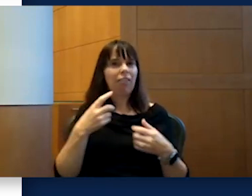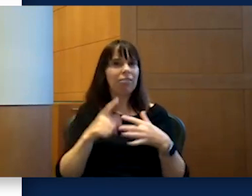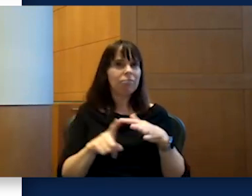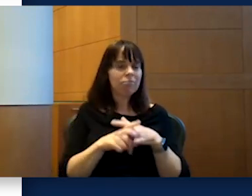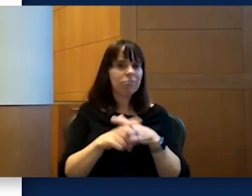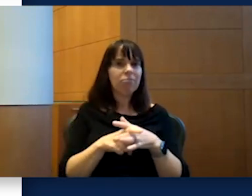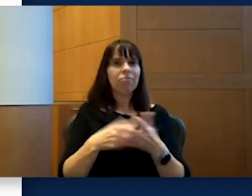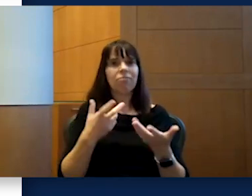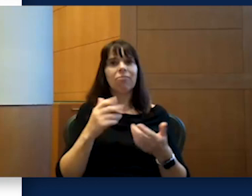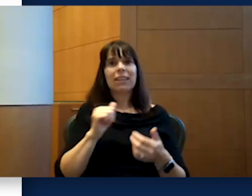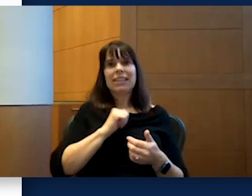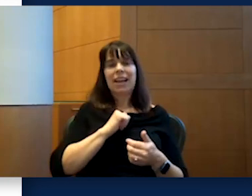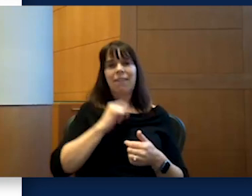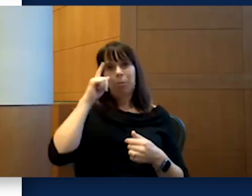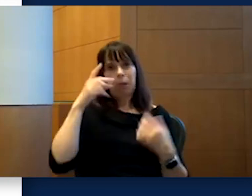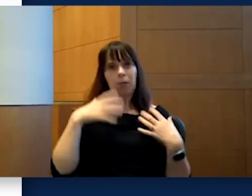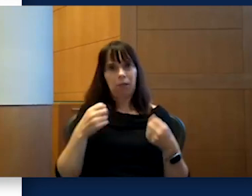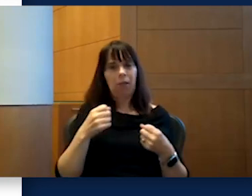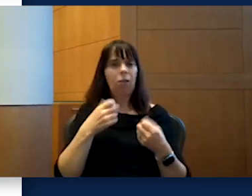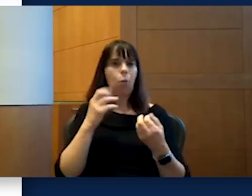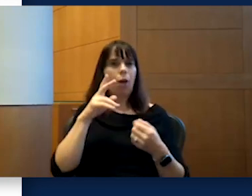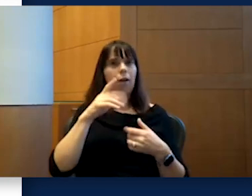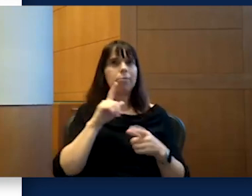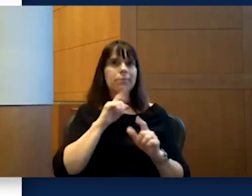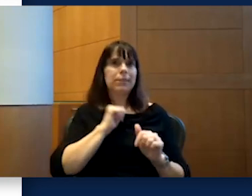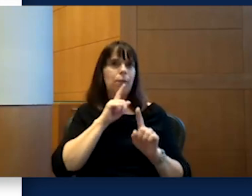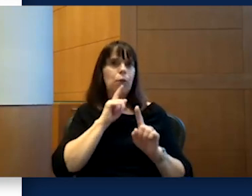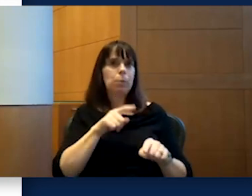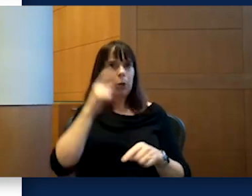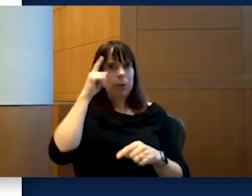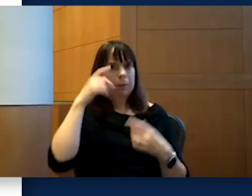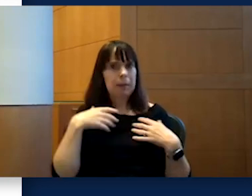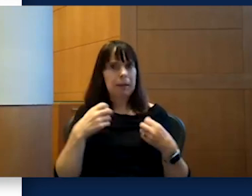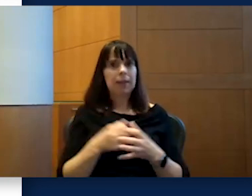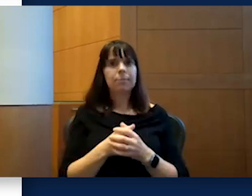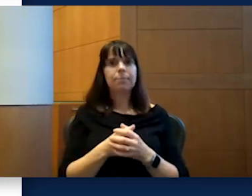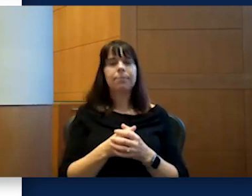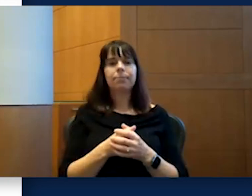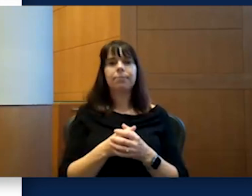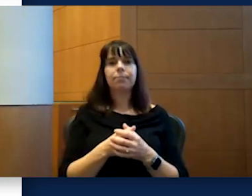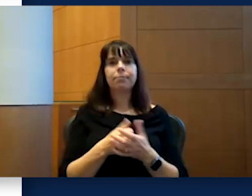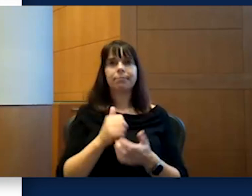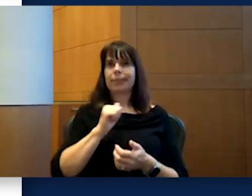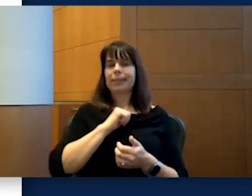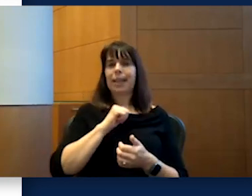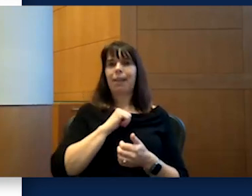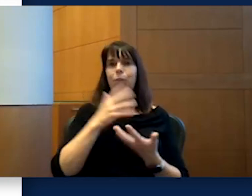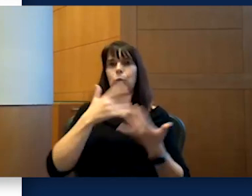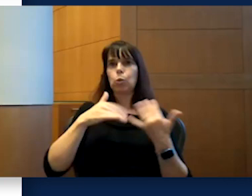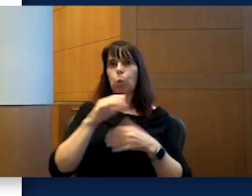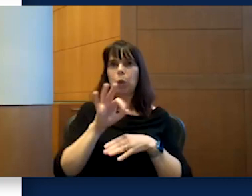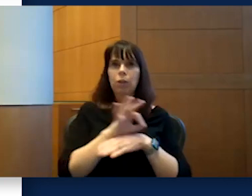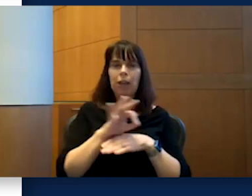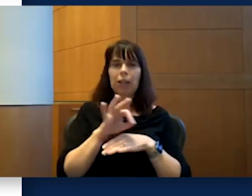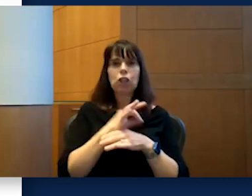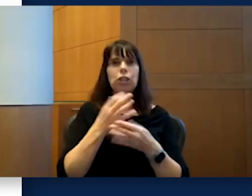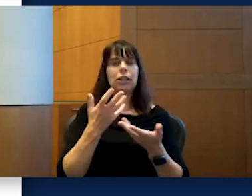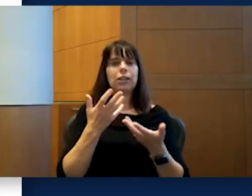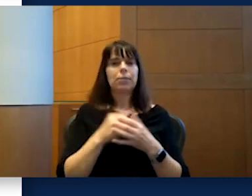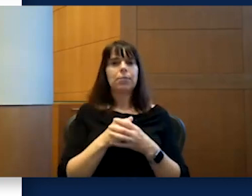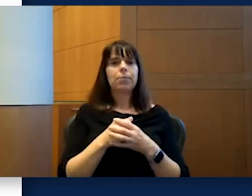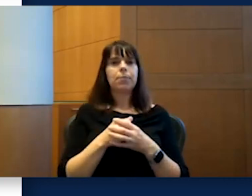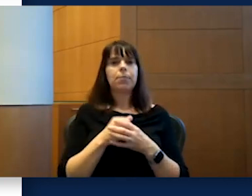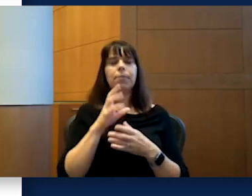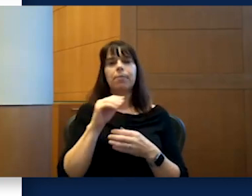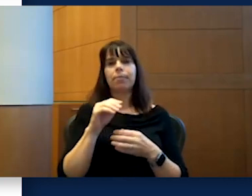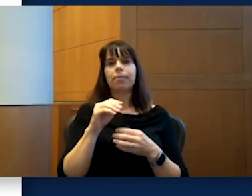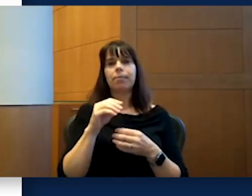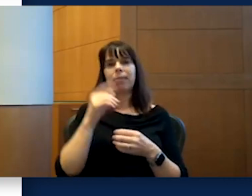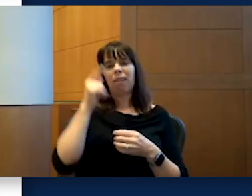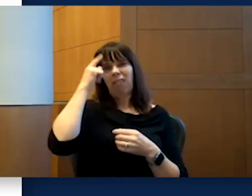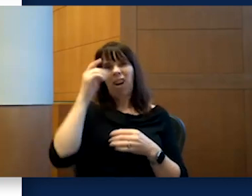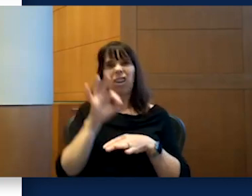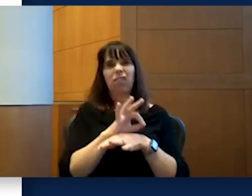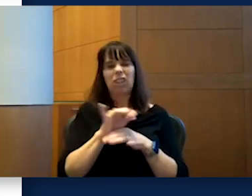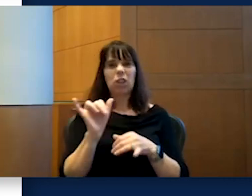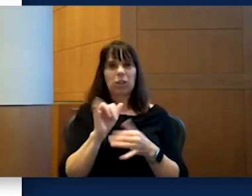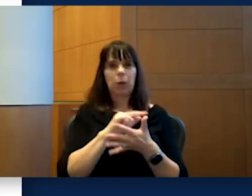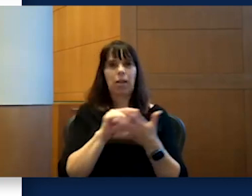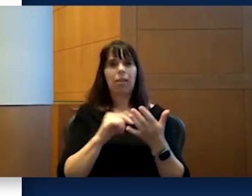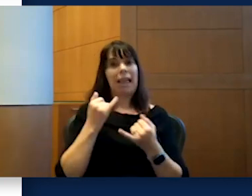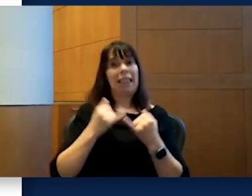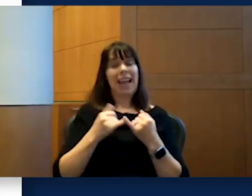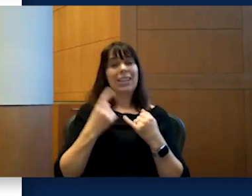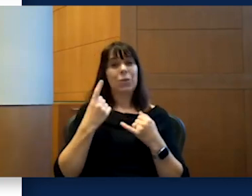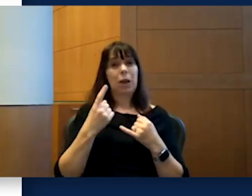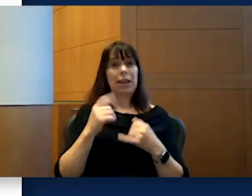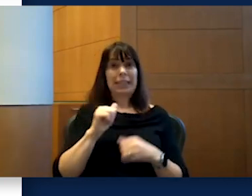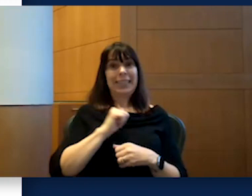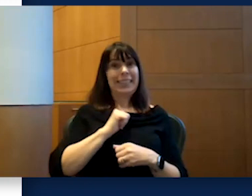In this last point, again, self-reported. We're not looking at the data we collected as part of those interactive cognitive assessments.